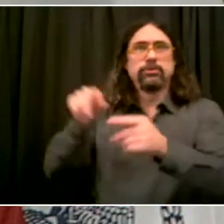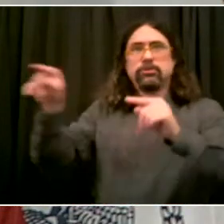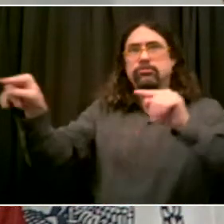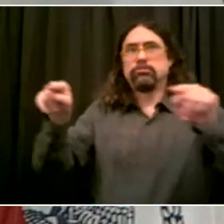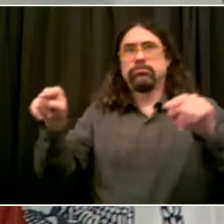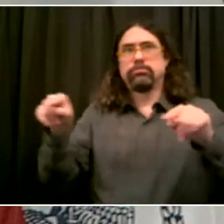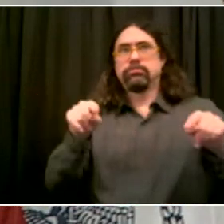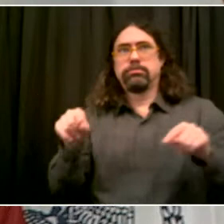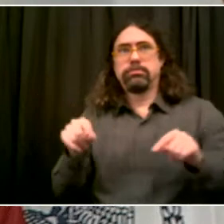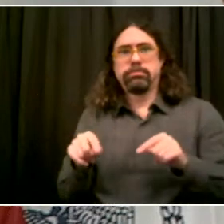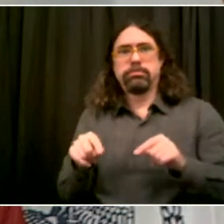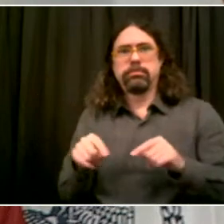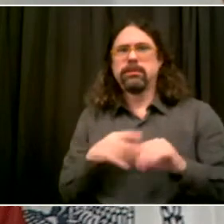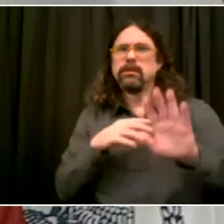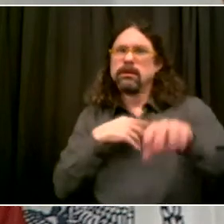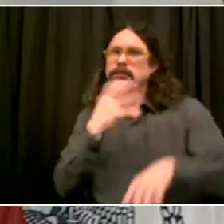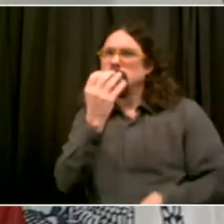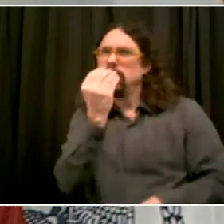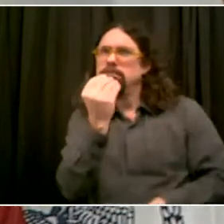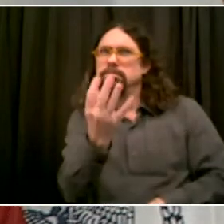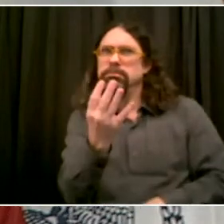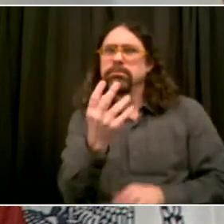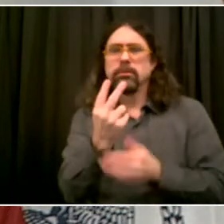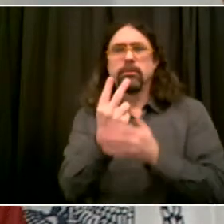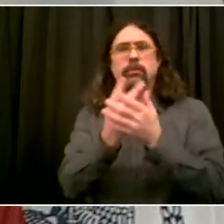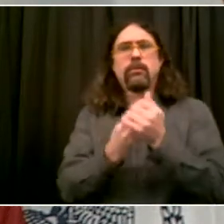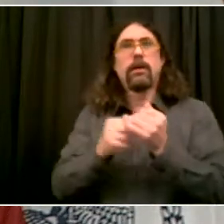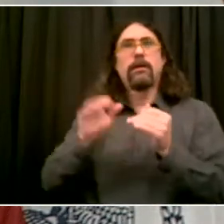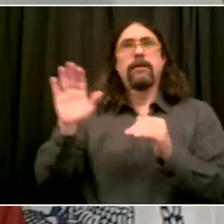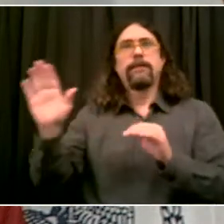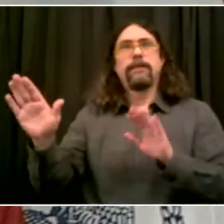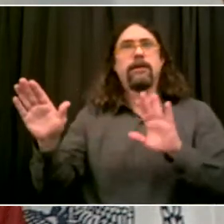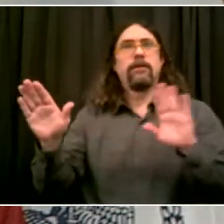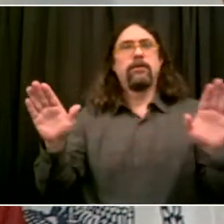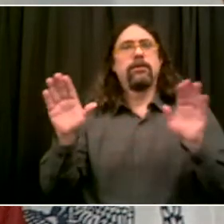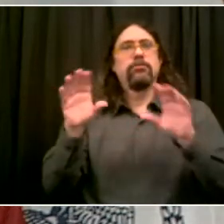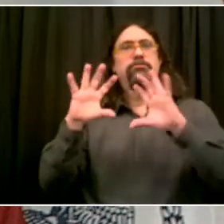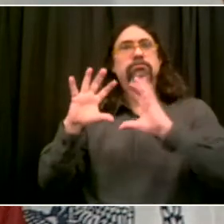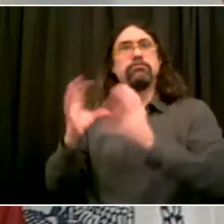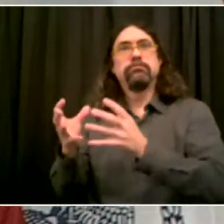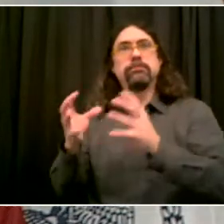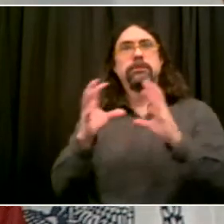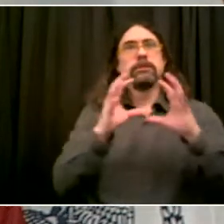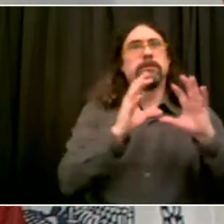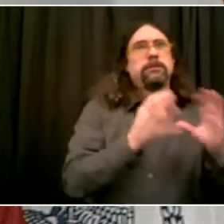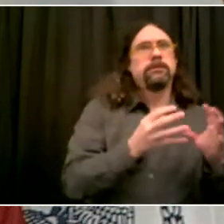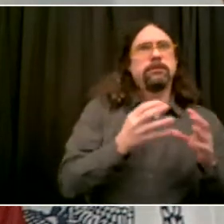HOSPITALS HAVE A LONG AND POSITIVE HISTORY OF REACHING OUT TTALO L L COMMUNITIES IN ALL L LGUANAGAGES.